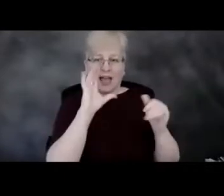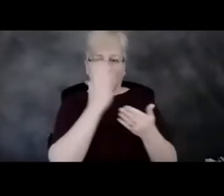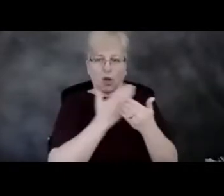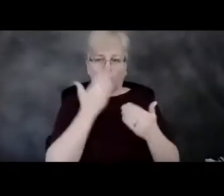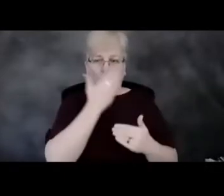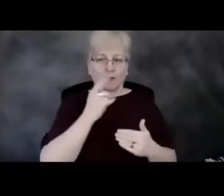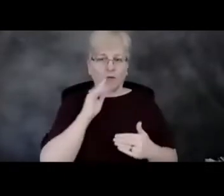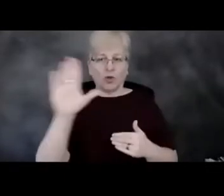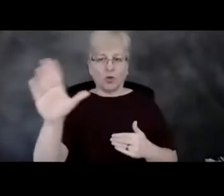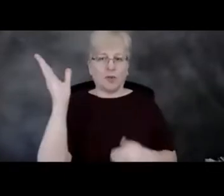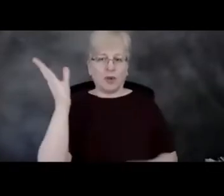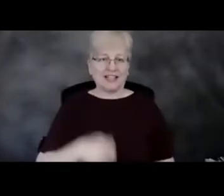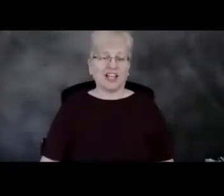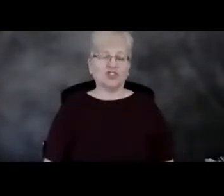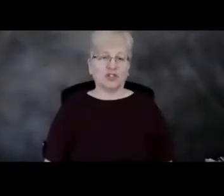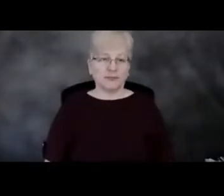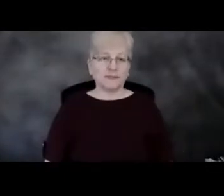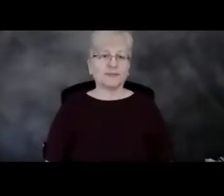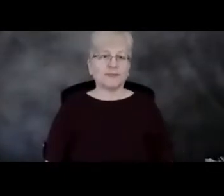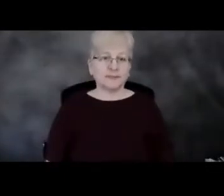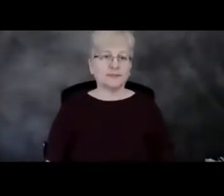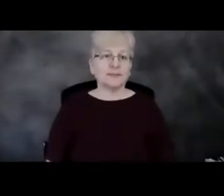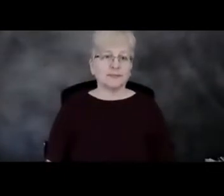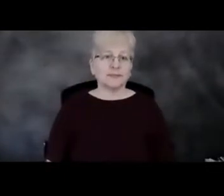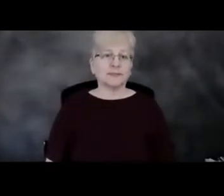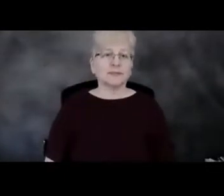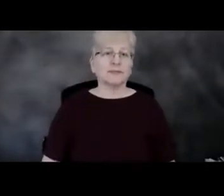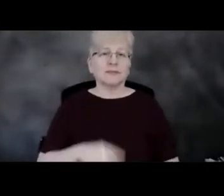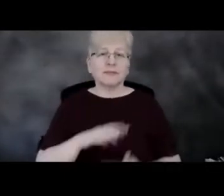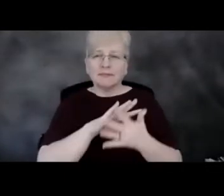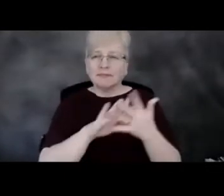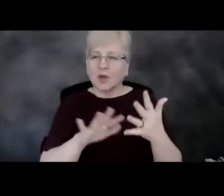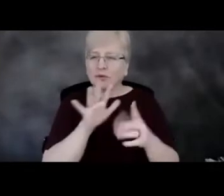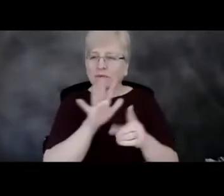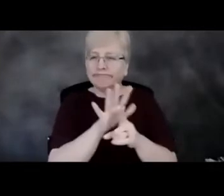16:46:42 , so the tools are very familiar. You mark the text you want